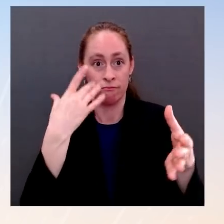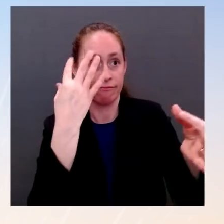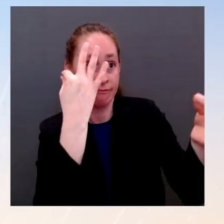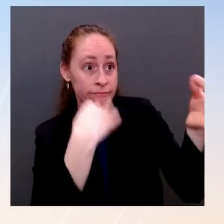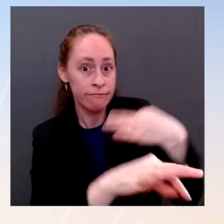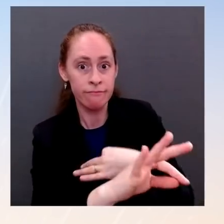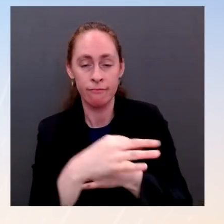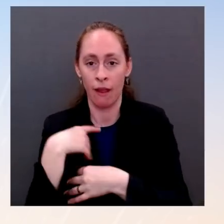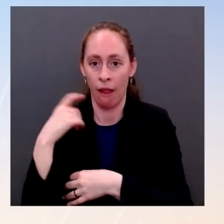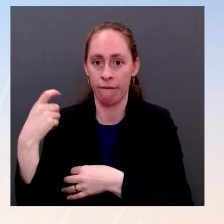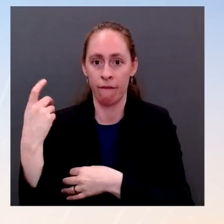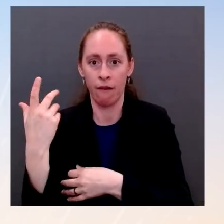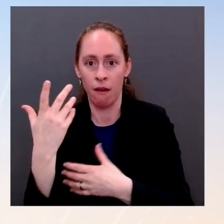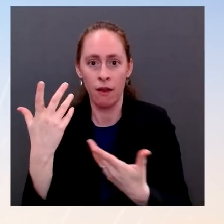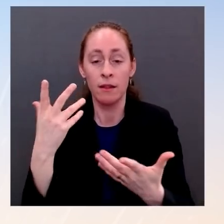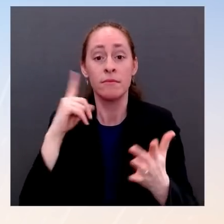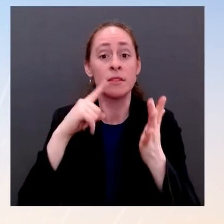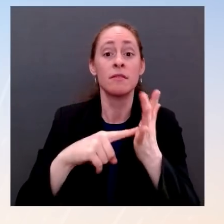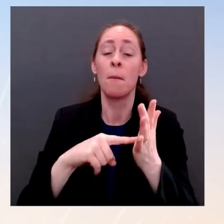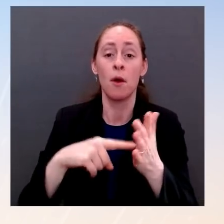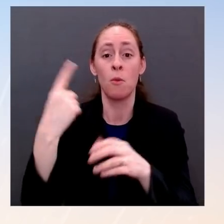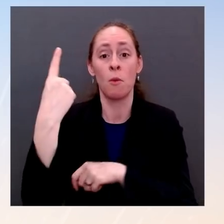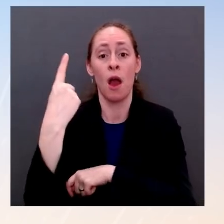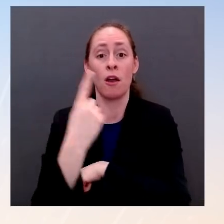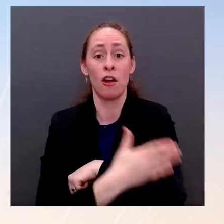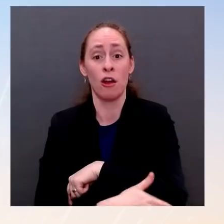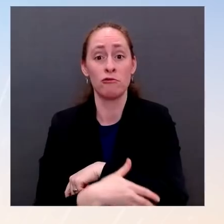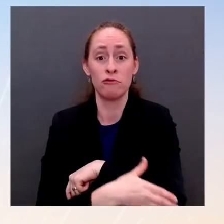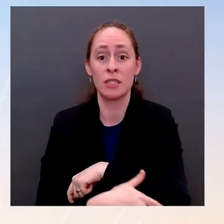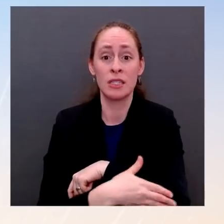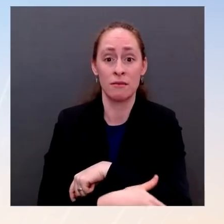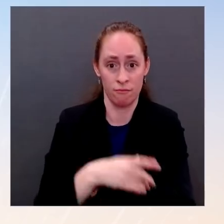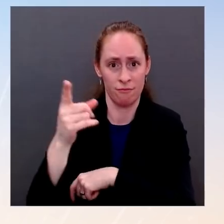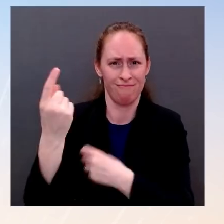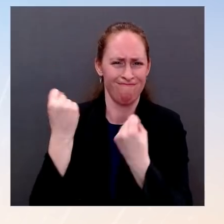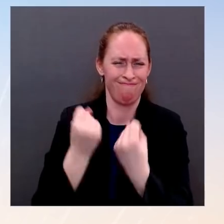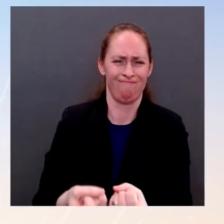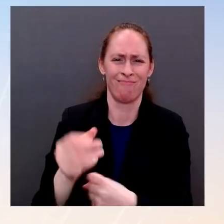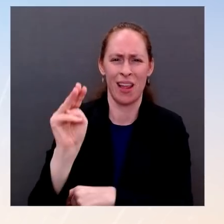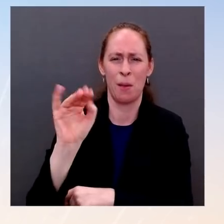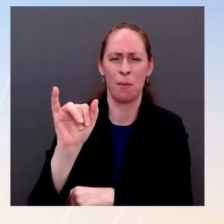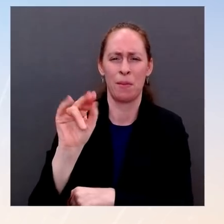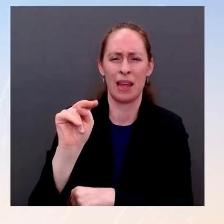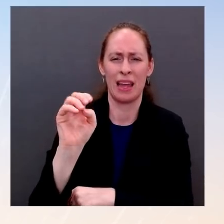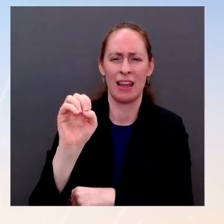the roads, the hospitals, the bridges they were promised. And so, we're offering a different way with,